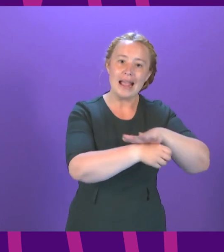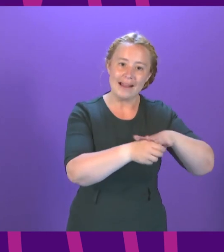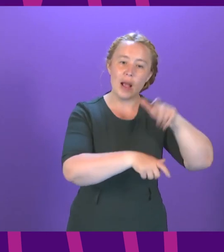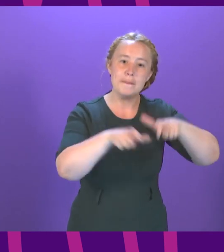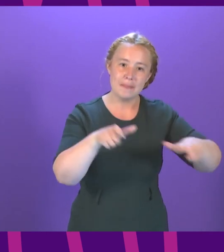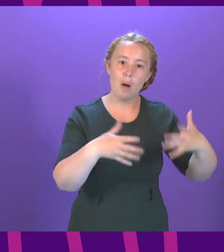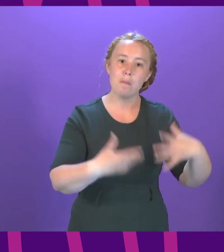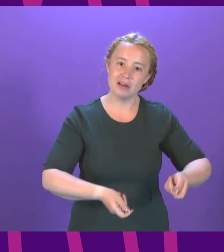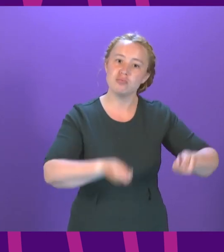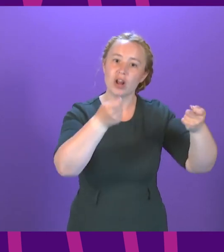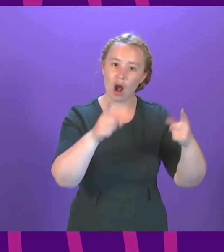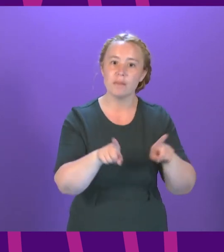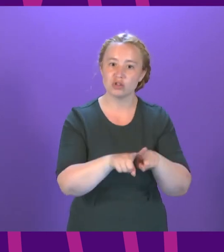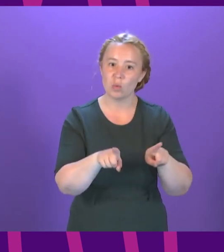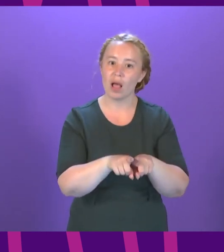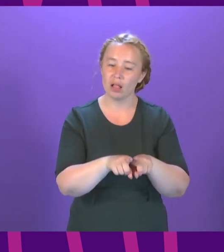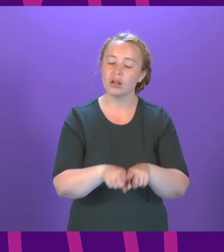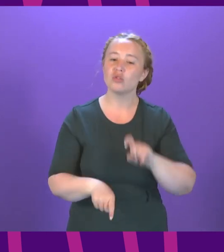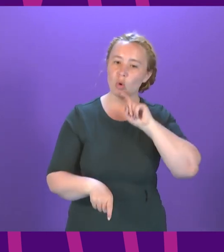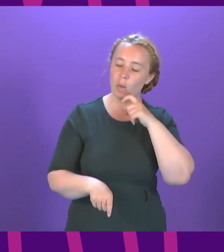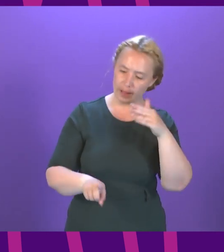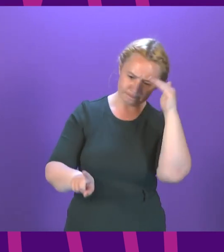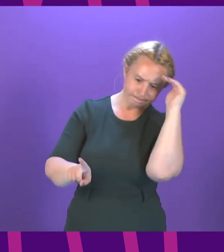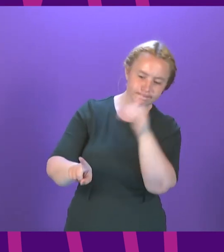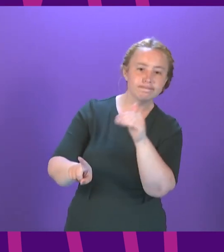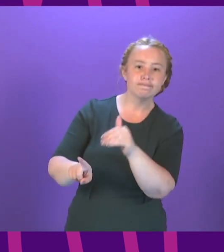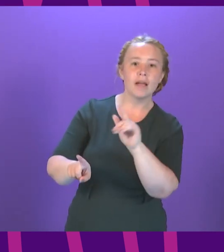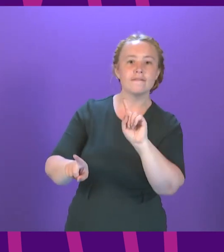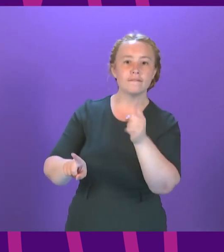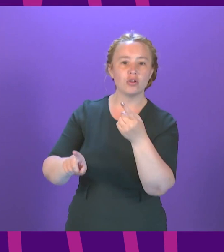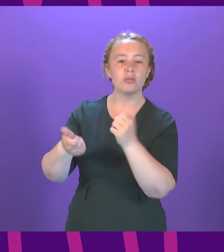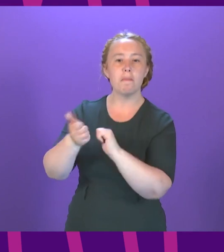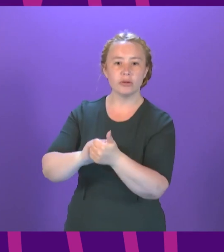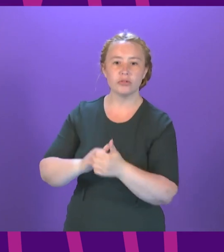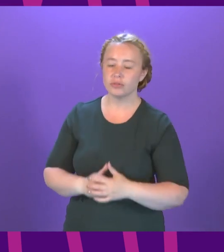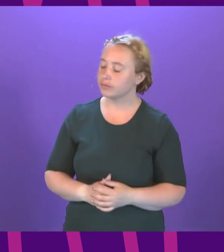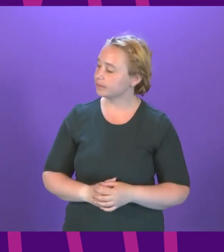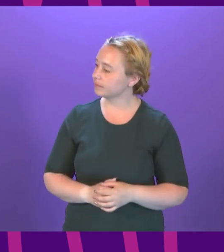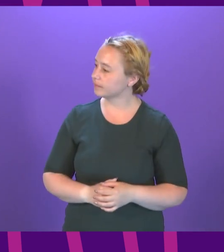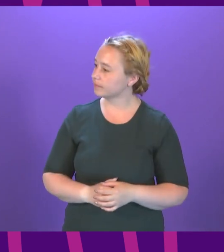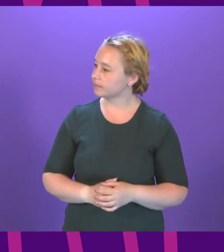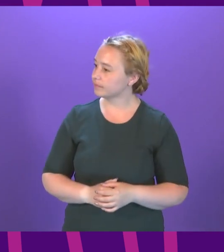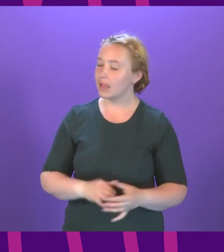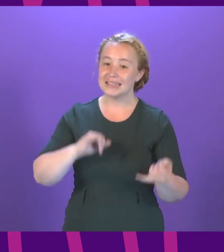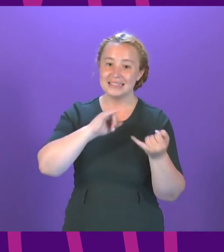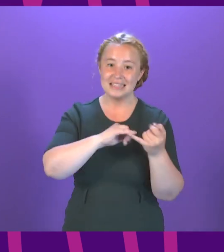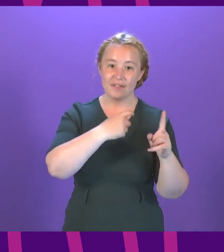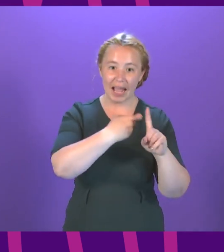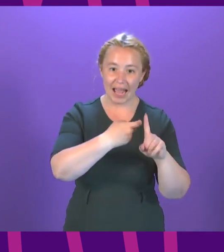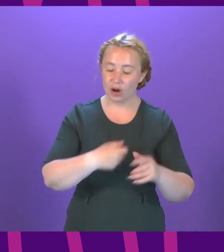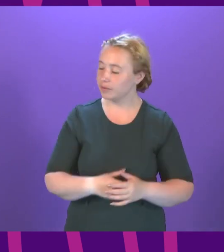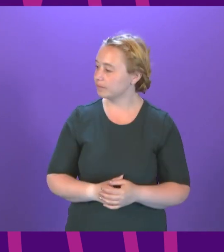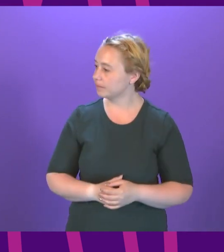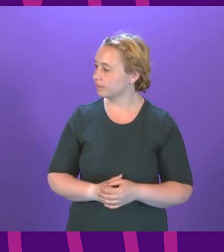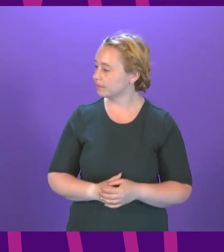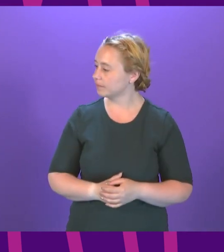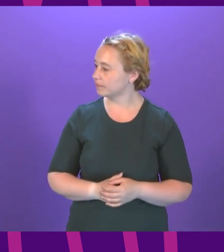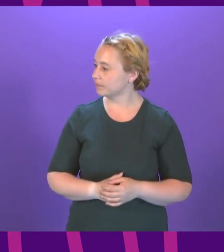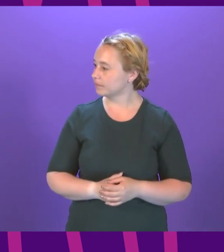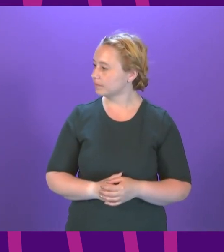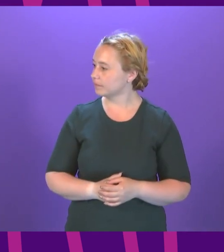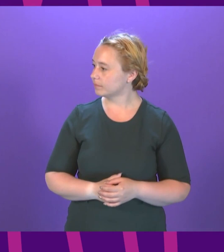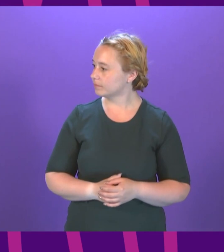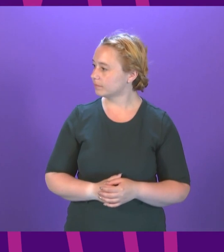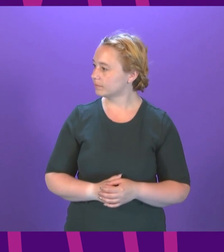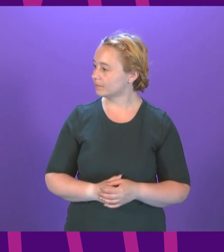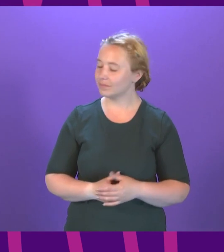be raising it with First Bus in my capacity as a constituency MSP, as I am sure Bill Kidd is doing.